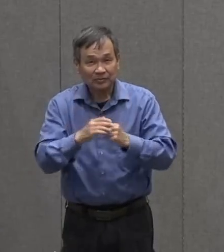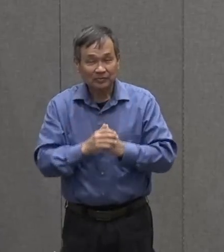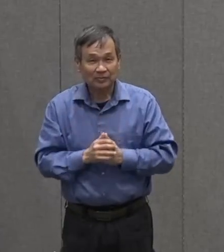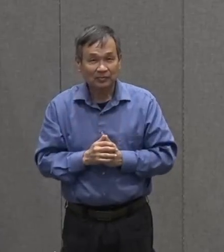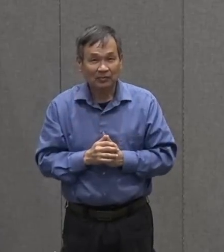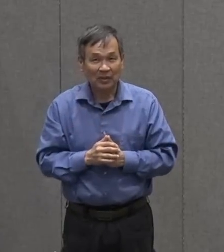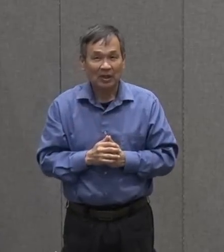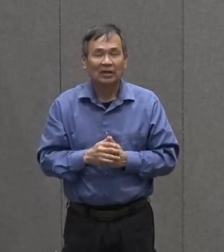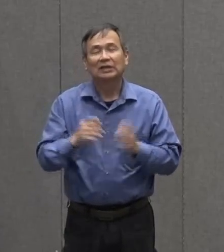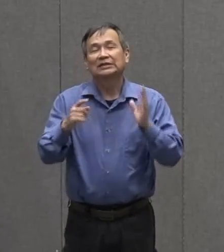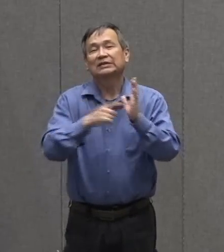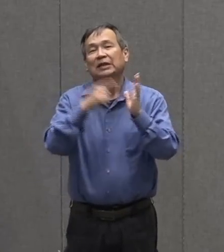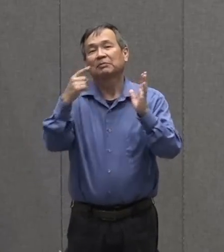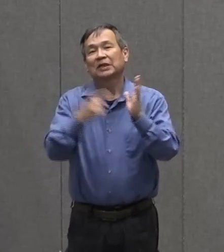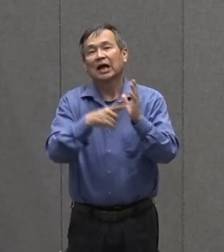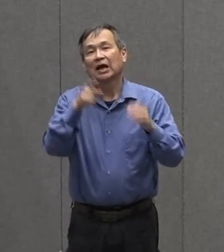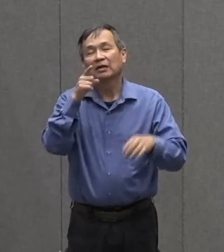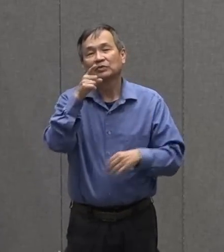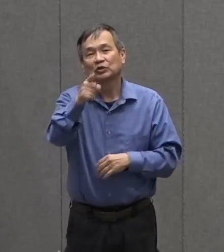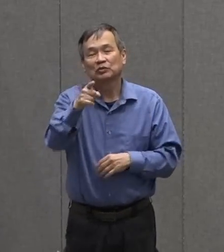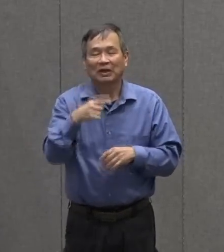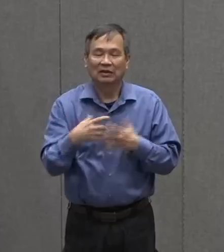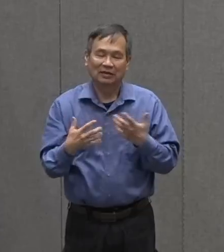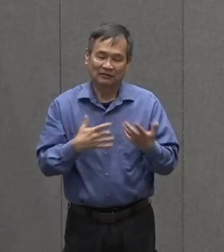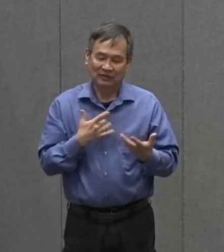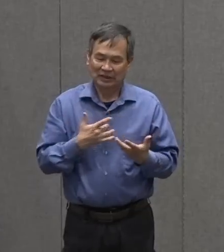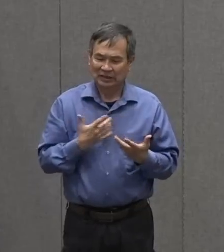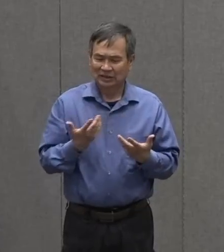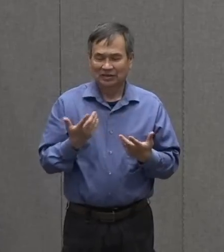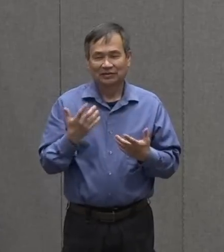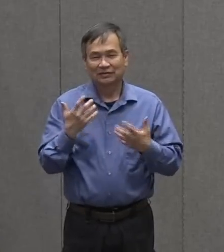Sometimes you might be struggling a little bit with your facts.